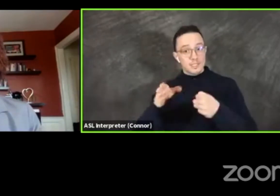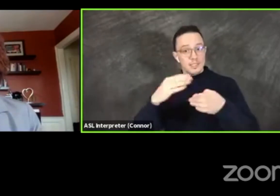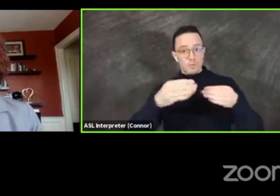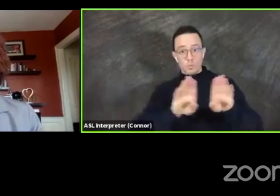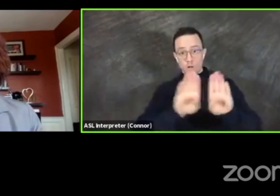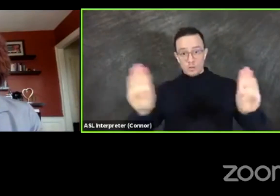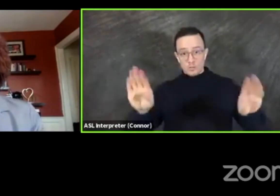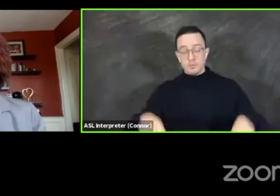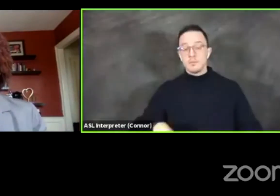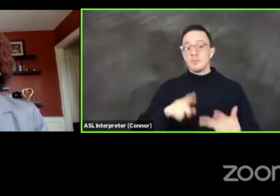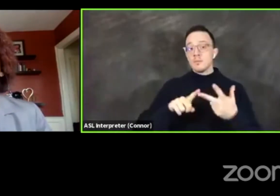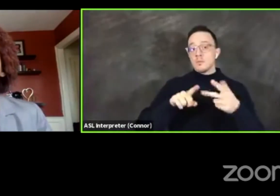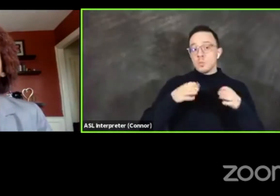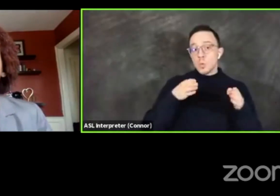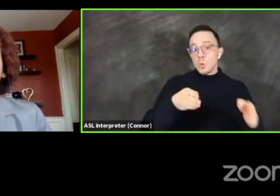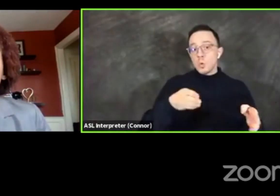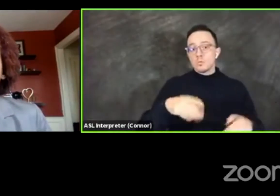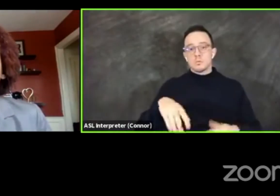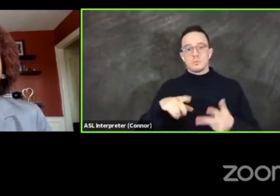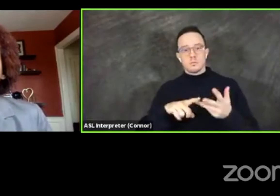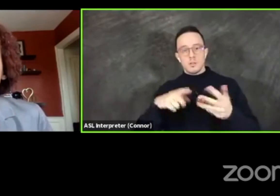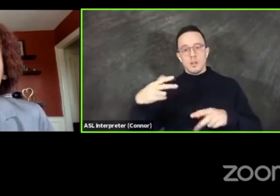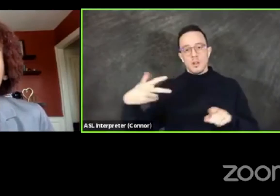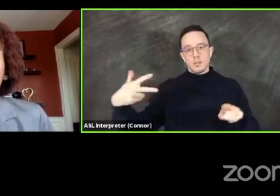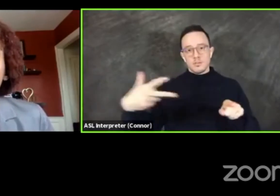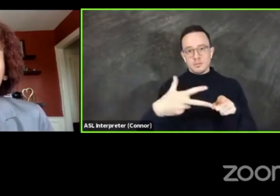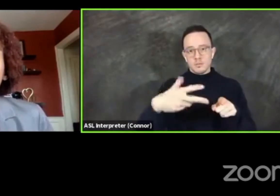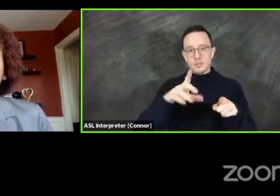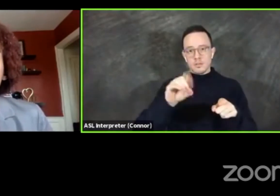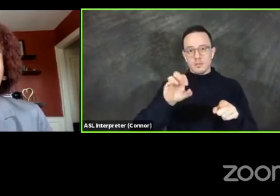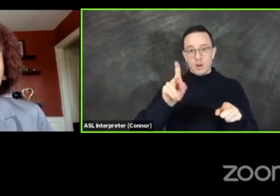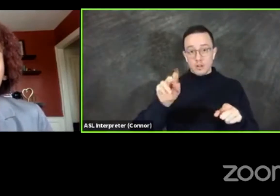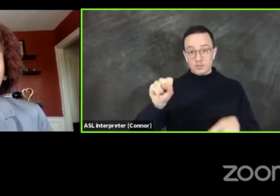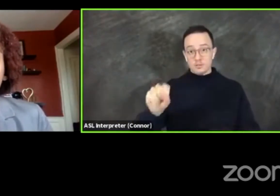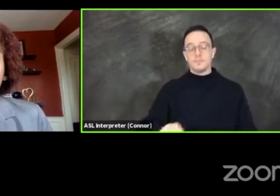OF THE EARLY CITY. WE ALSO CELEBRATE THEIR LEGACY THROUGH THE FREE BLACK SOCIETIES OF